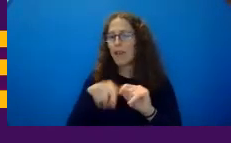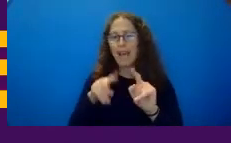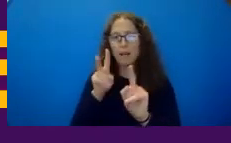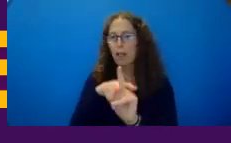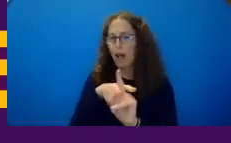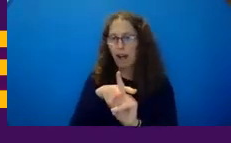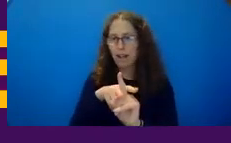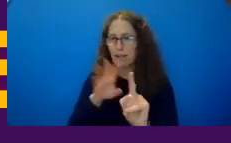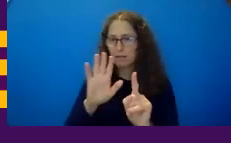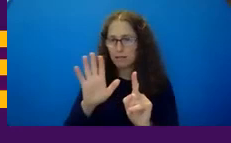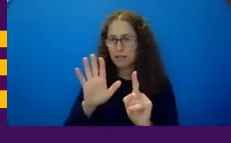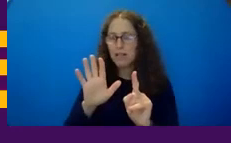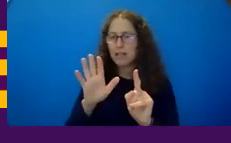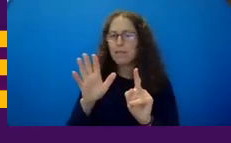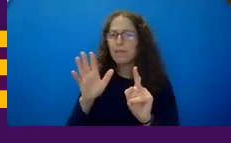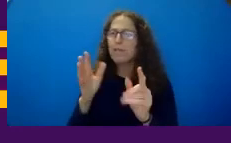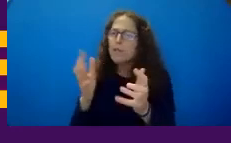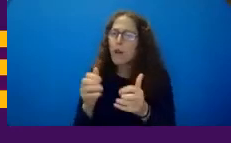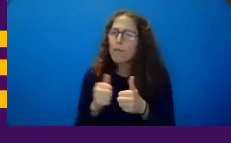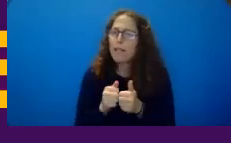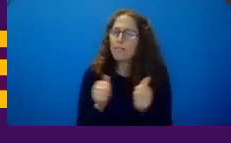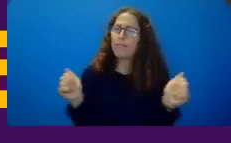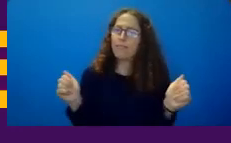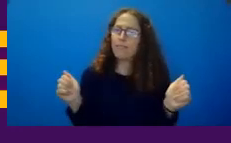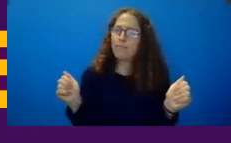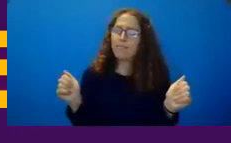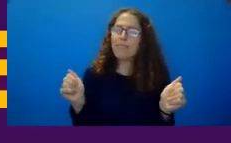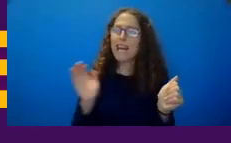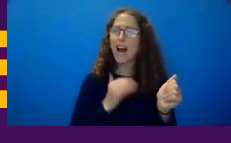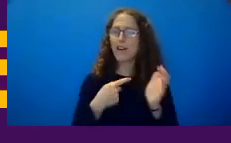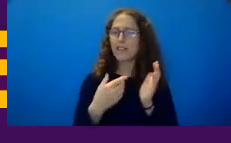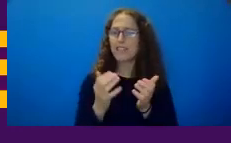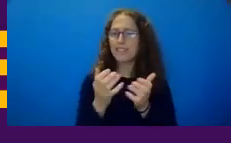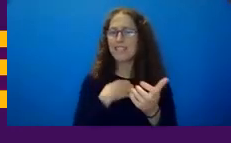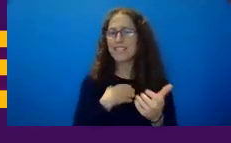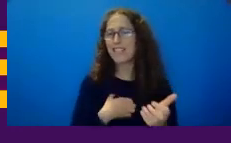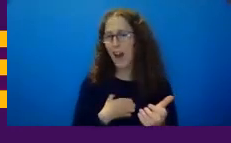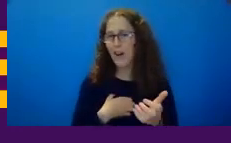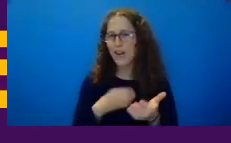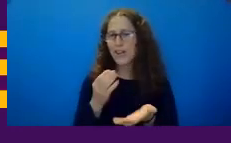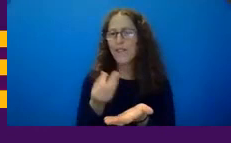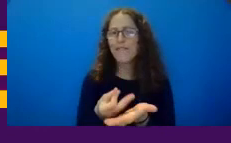FROM AN ORGANIZATION THAT IS CURRENTLY FUNDED BY THE LEVY,